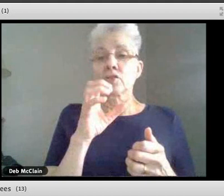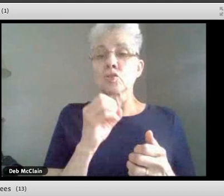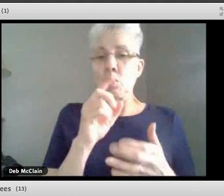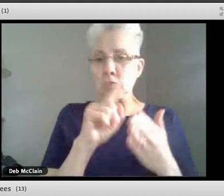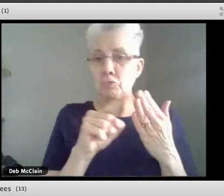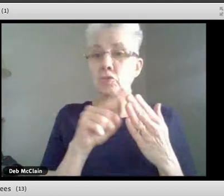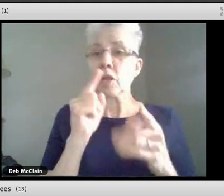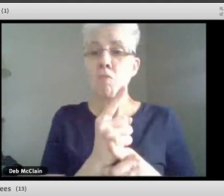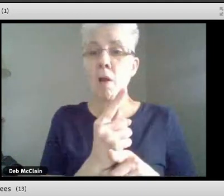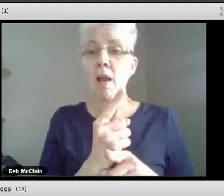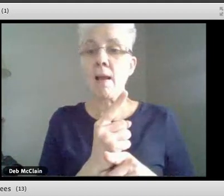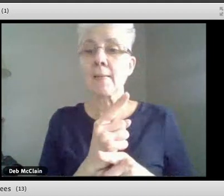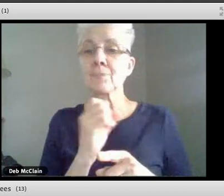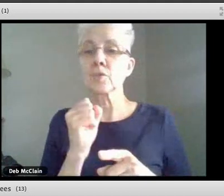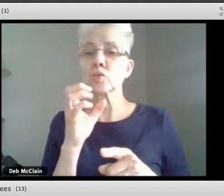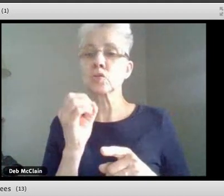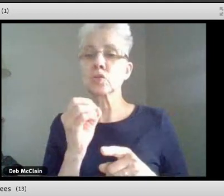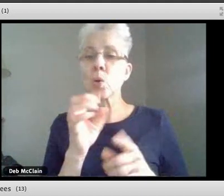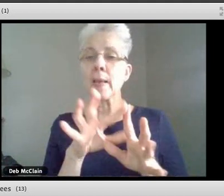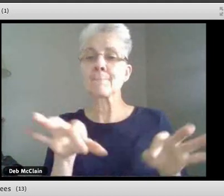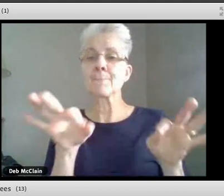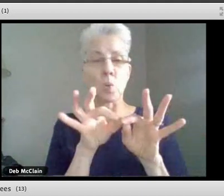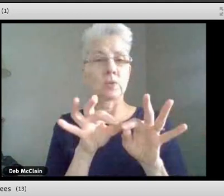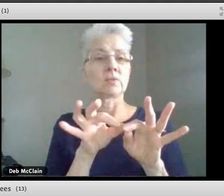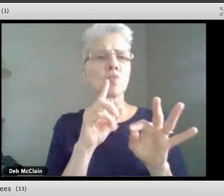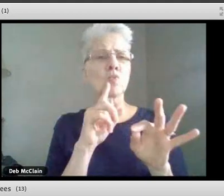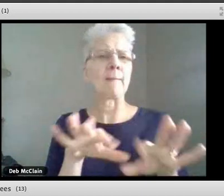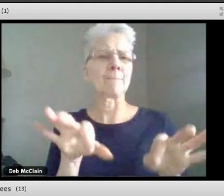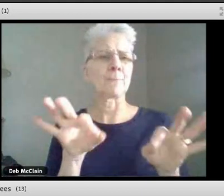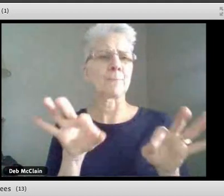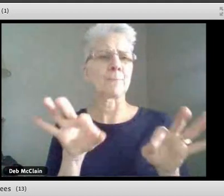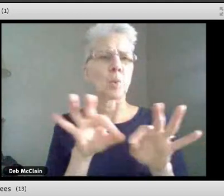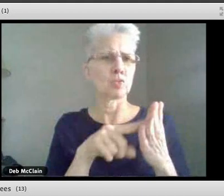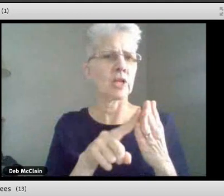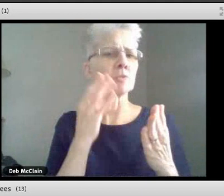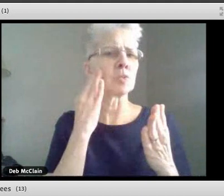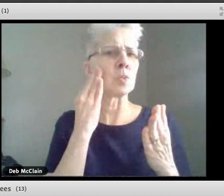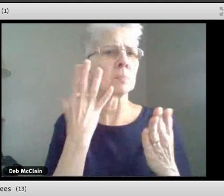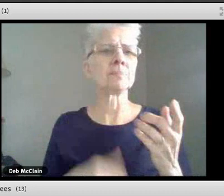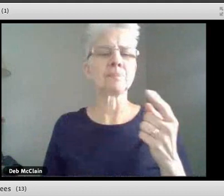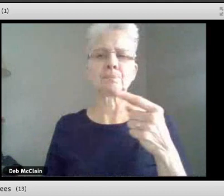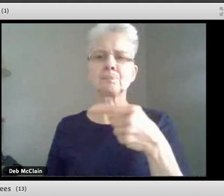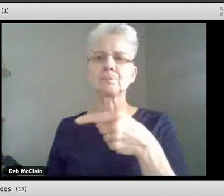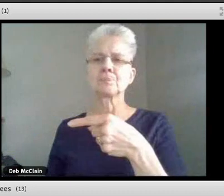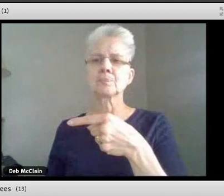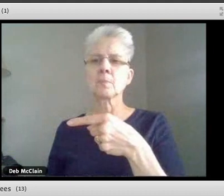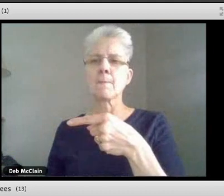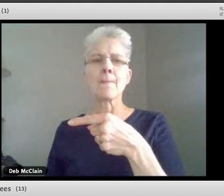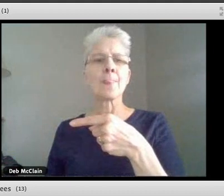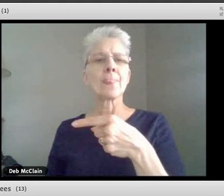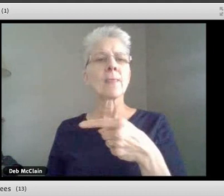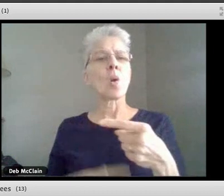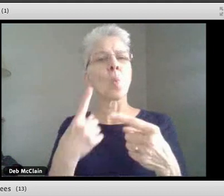It really is important, and then this is one that's more like a public library, and so it talks about books,